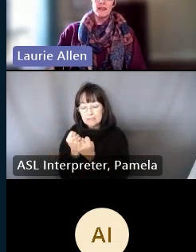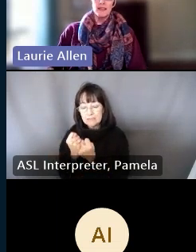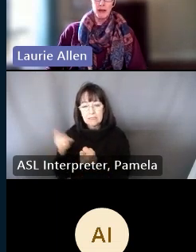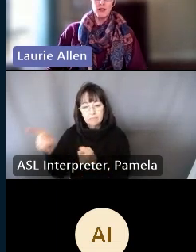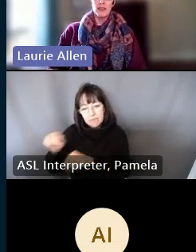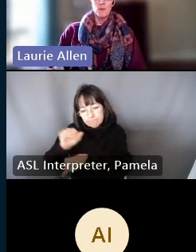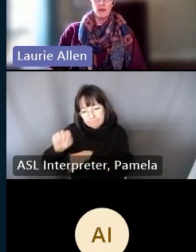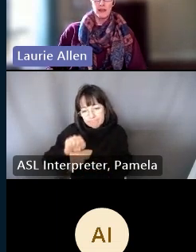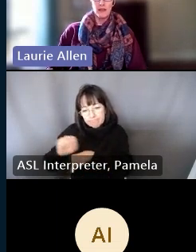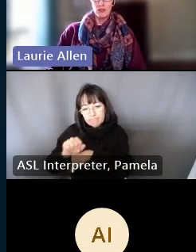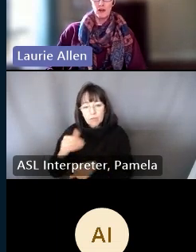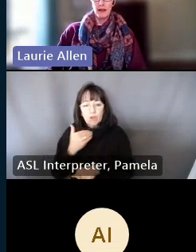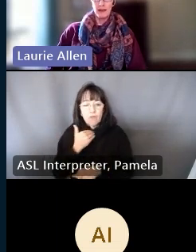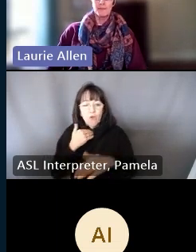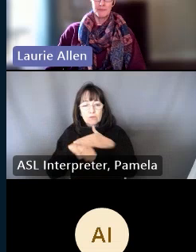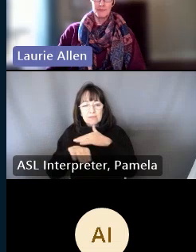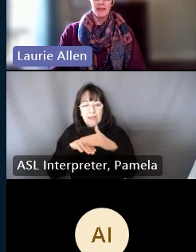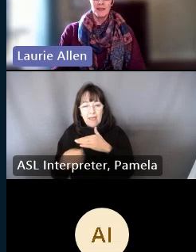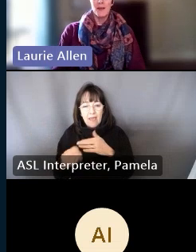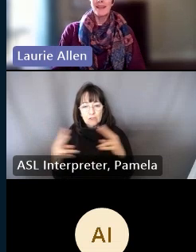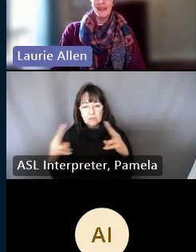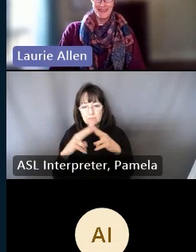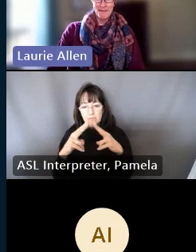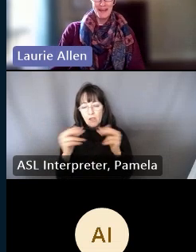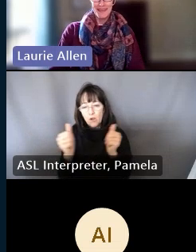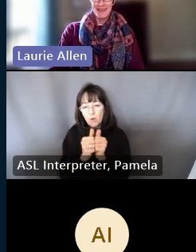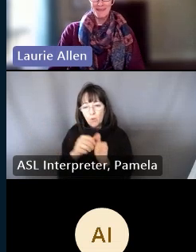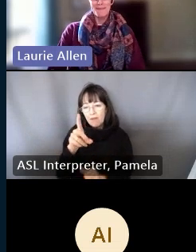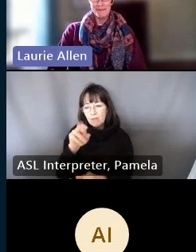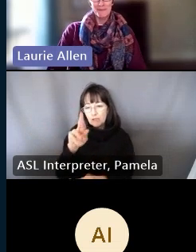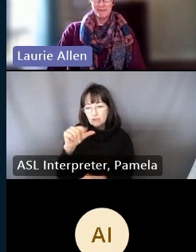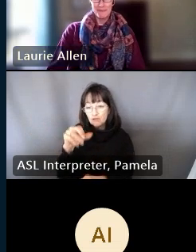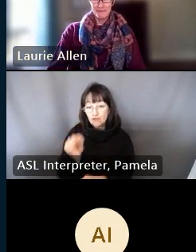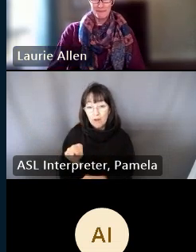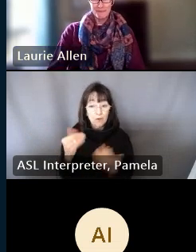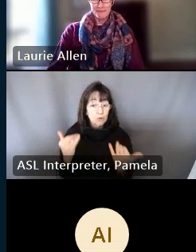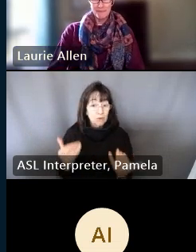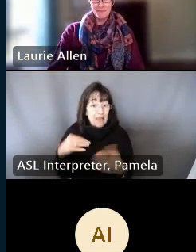to parity with Dragon. So that is in process.